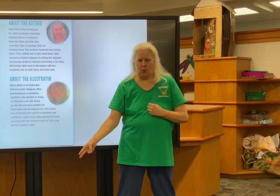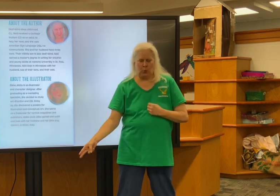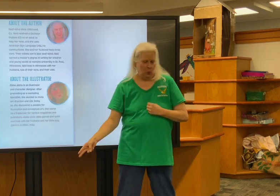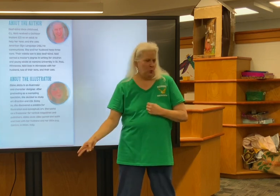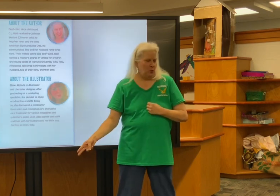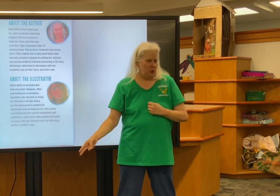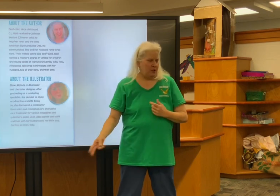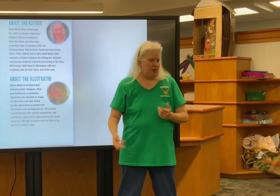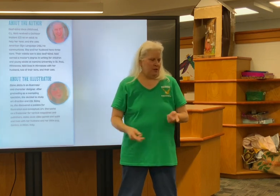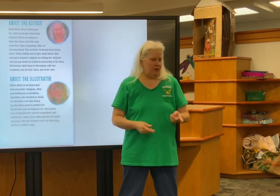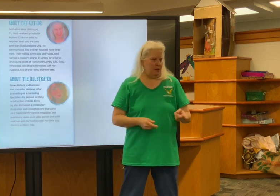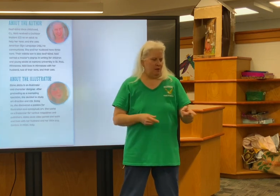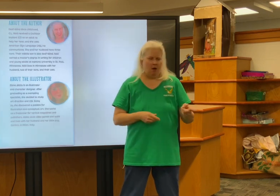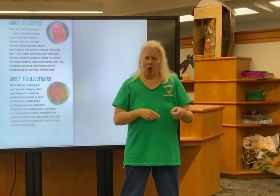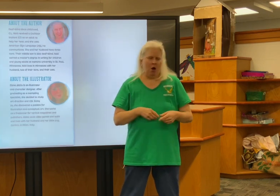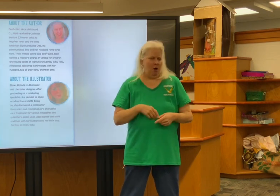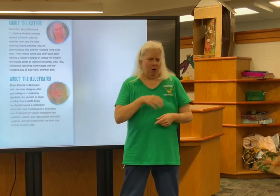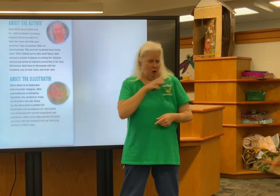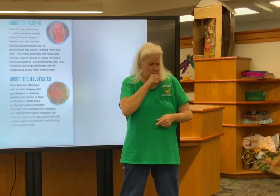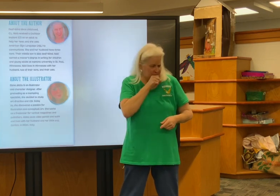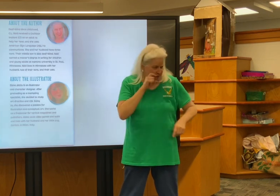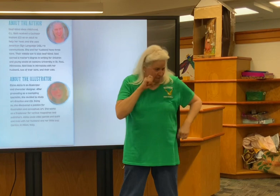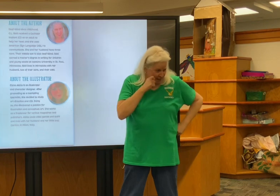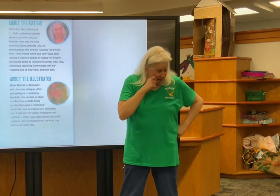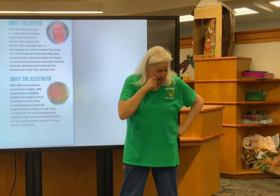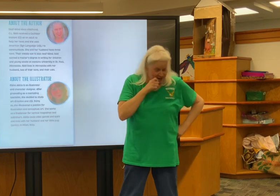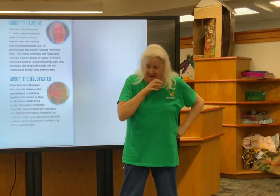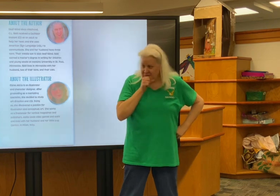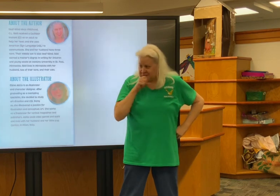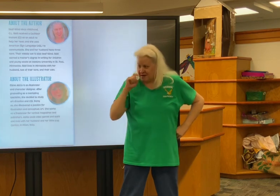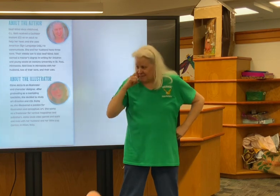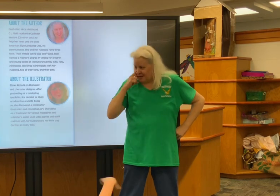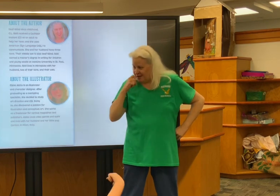Though, that would be soft and yucky and you'd have to throw it away.